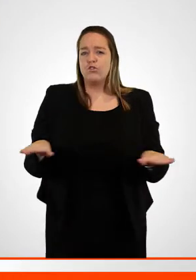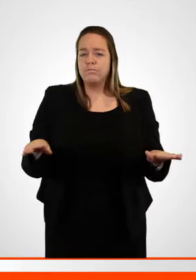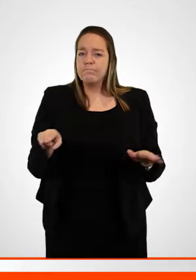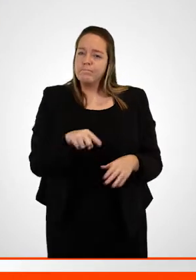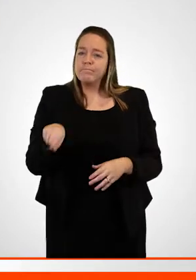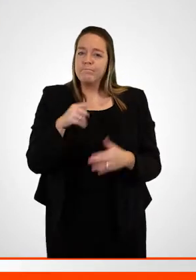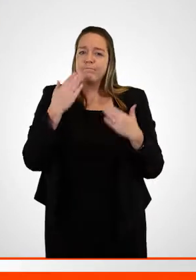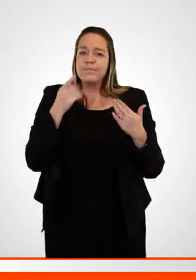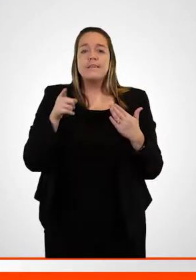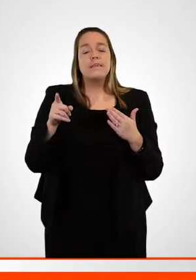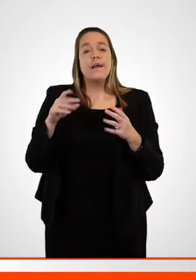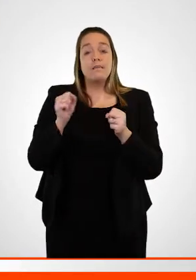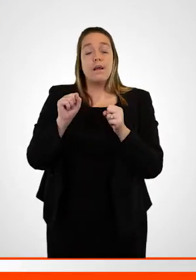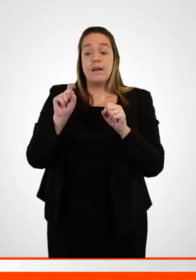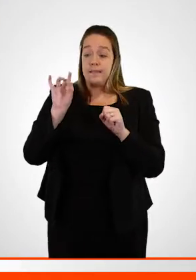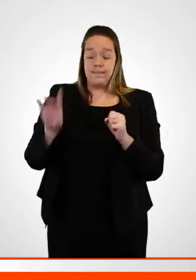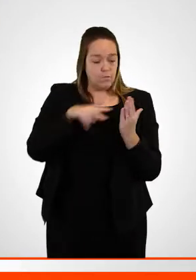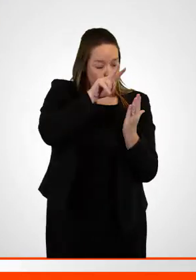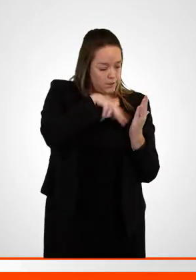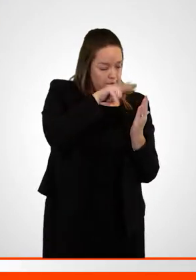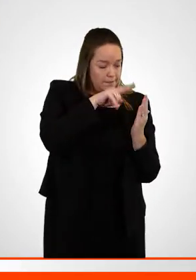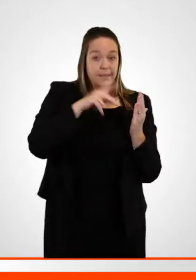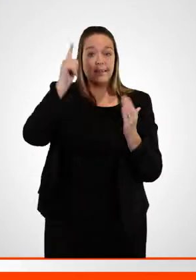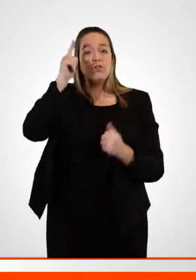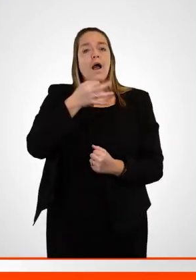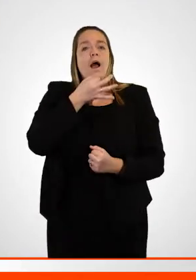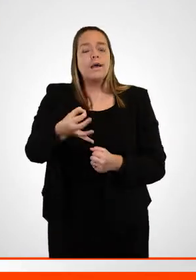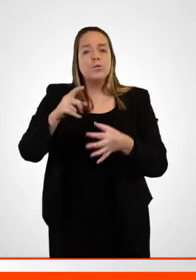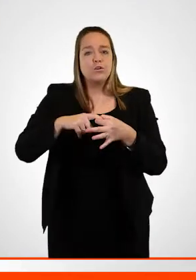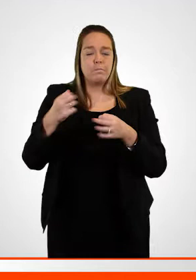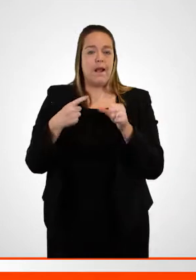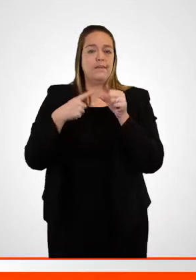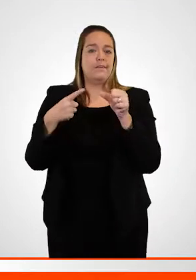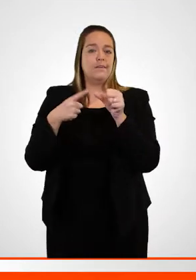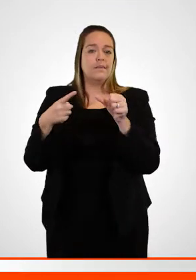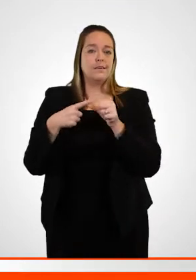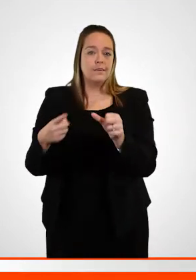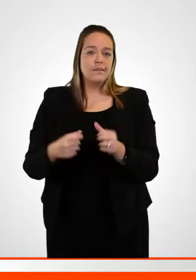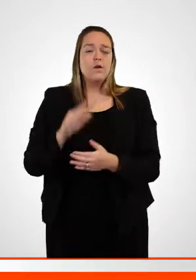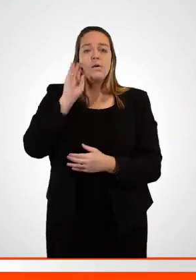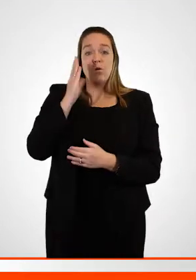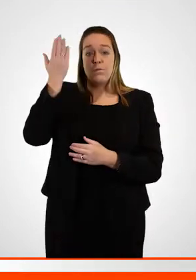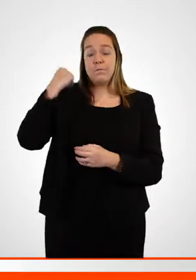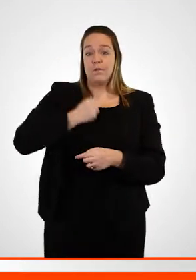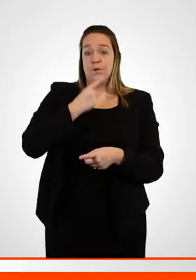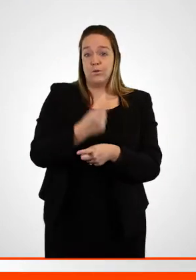So that was silent reading of a passage and then answering questions. Again, as I mentioned in a previous talk,